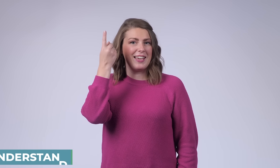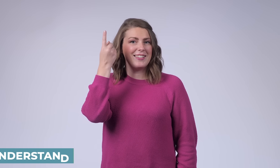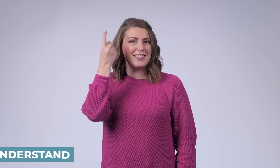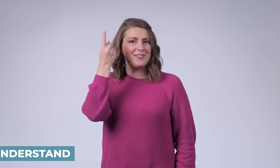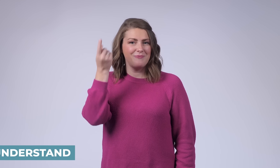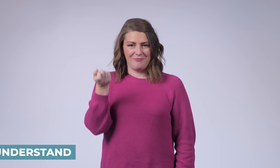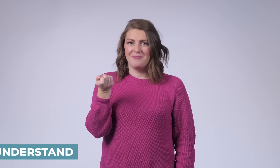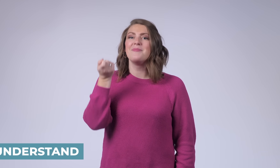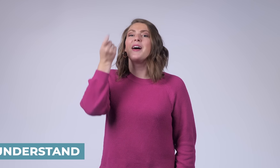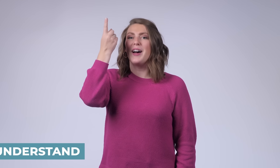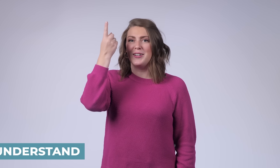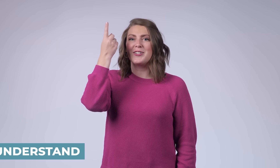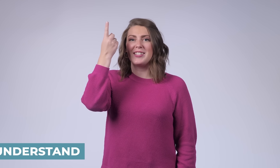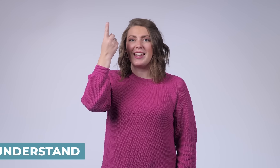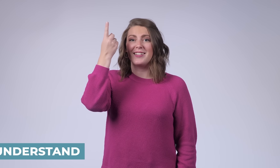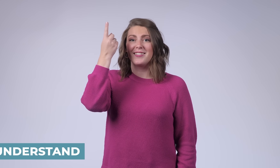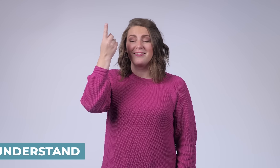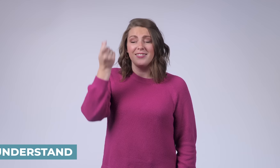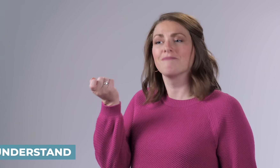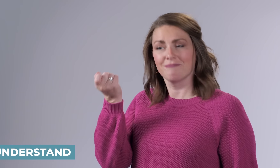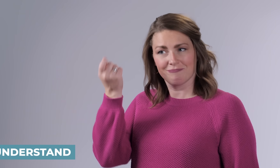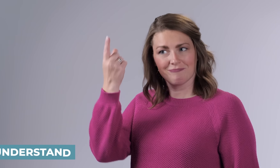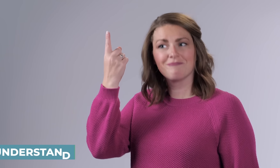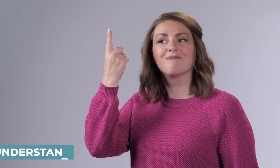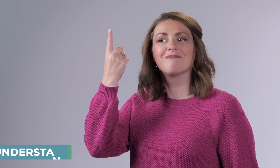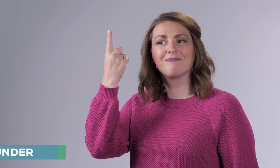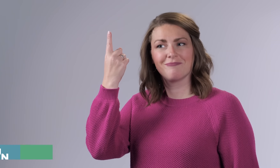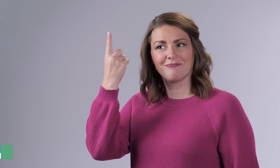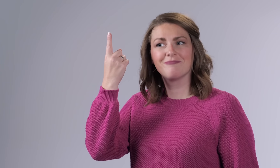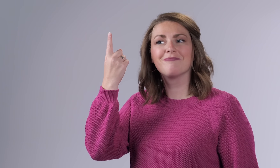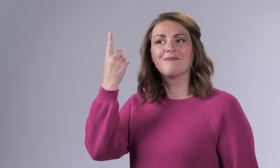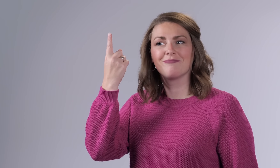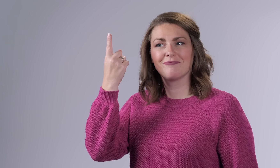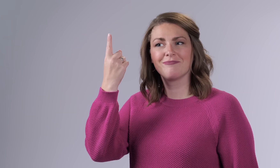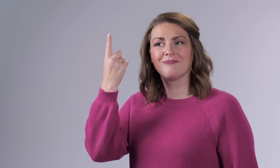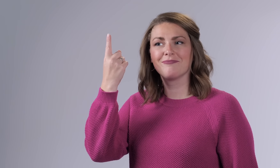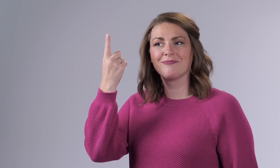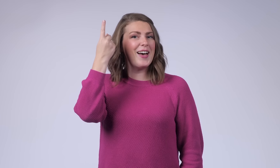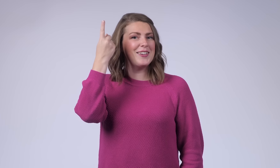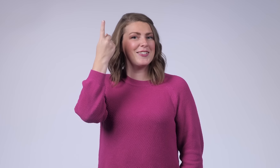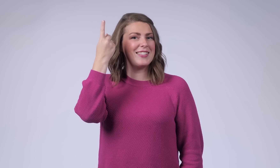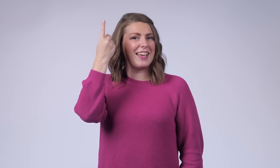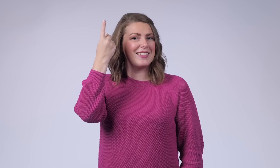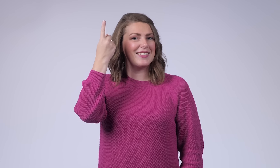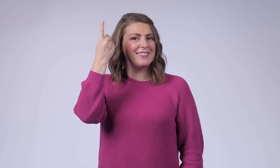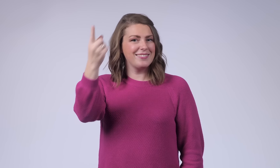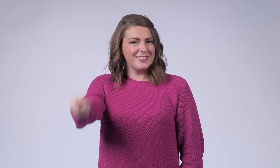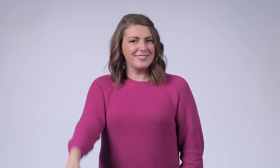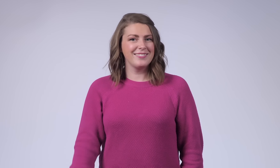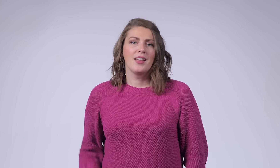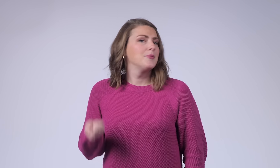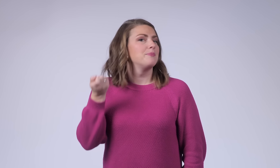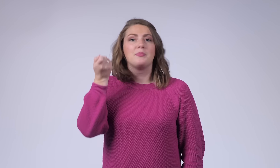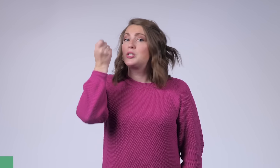Understand? It's like the light bulb is coming on. Understand?